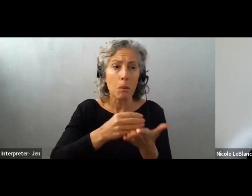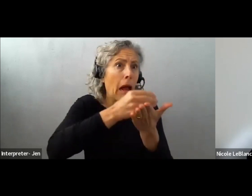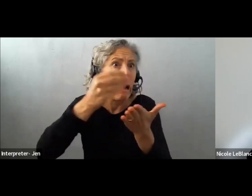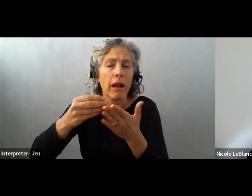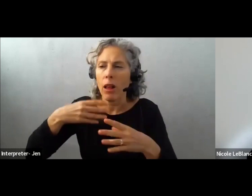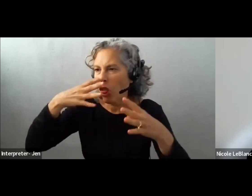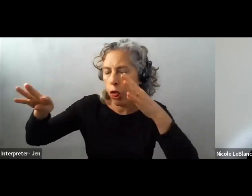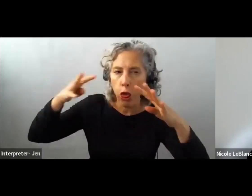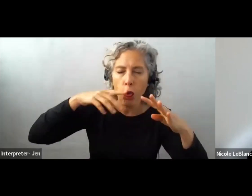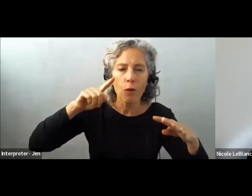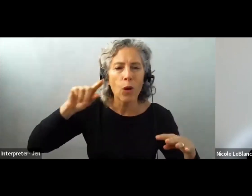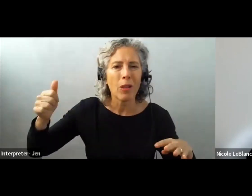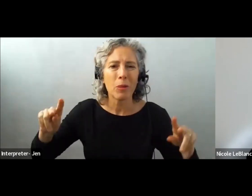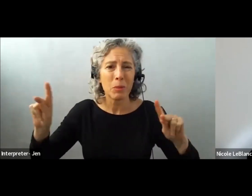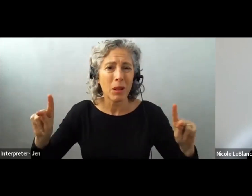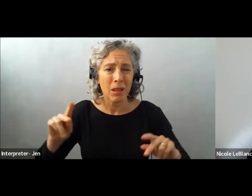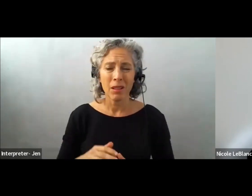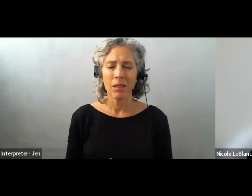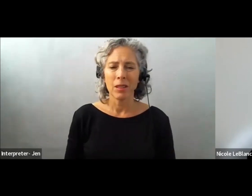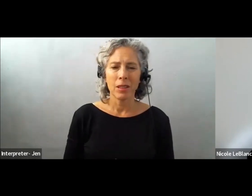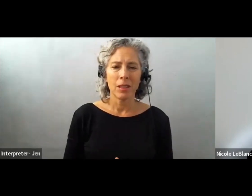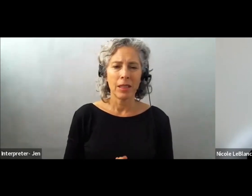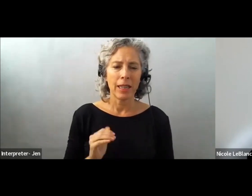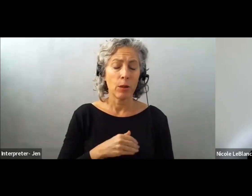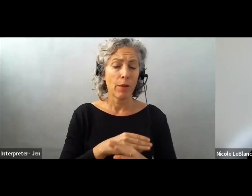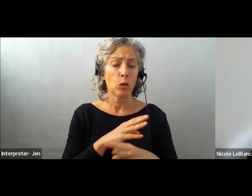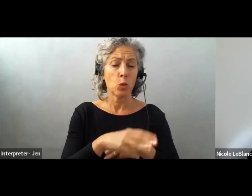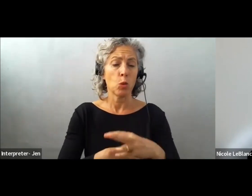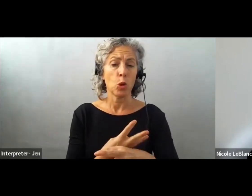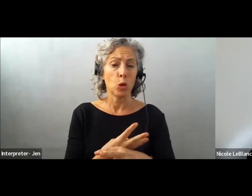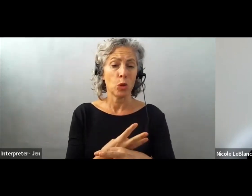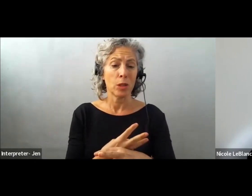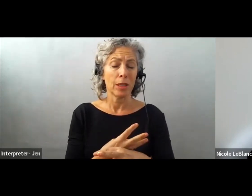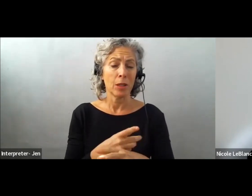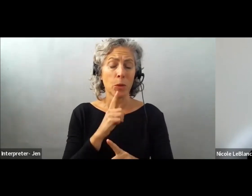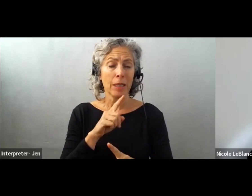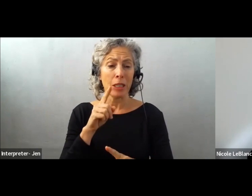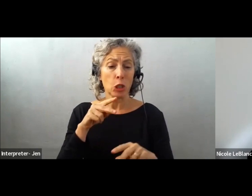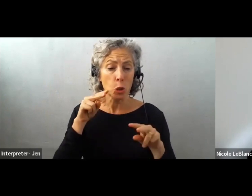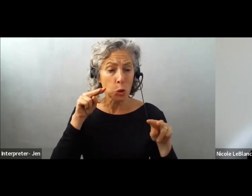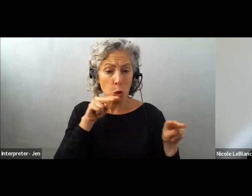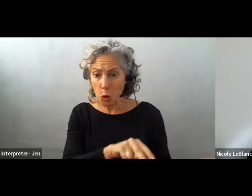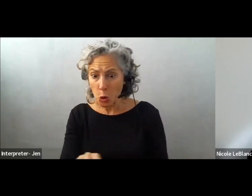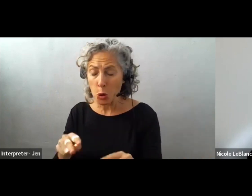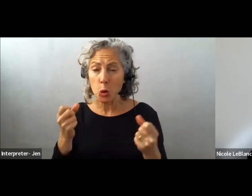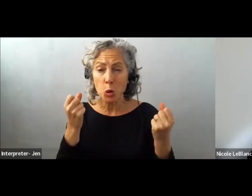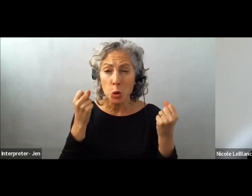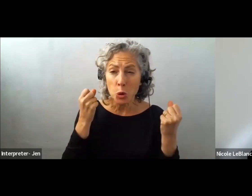disadvantaged populations. Our virtual world has shined the light on how inaccessible many websites are like vaccine